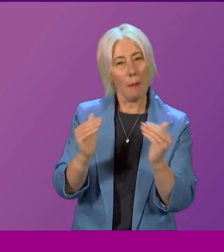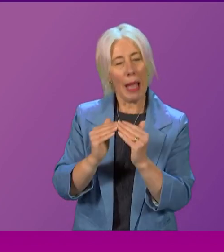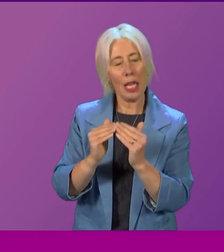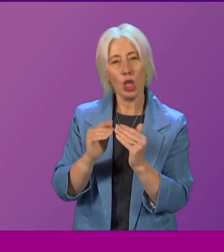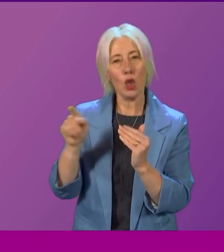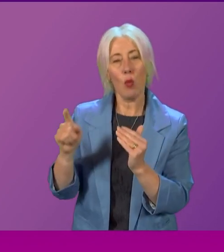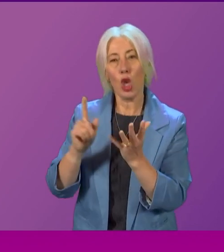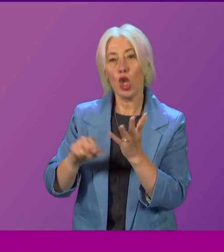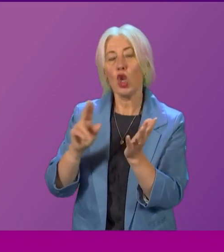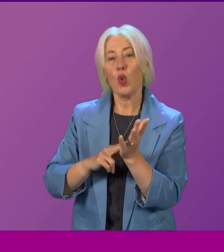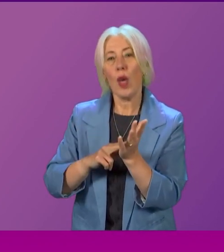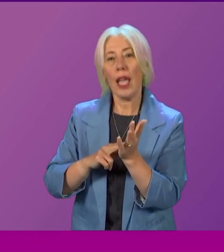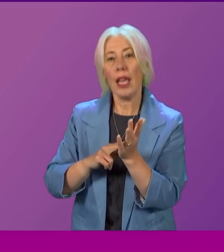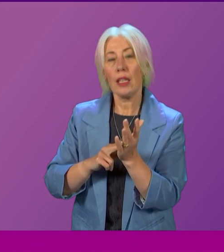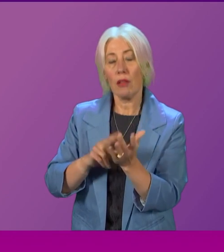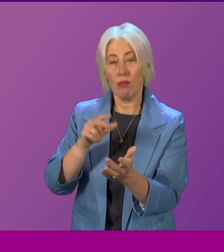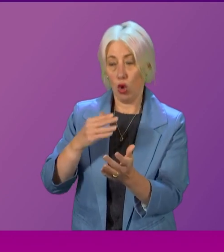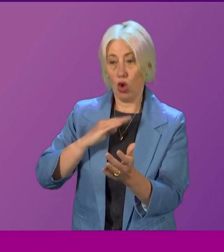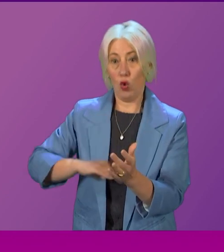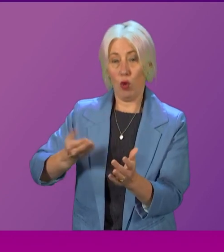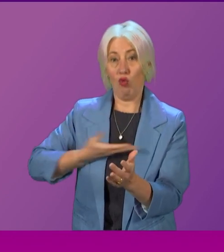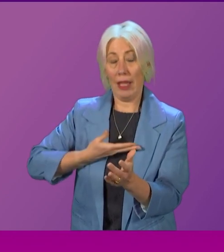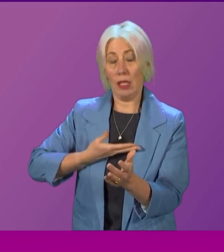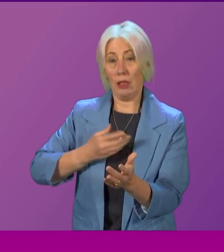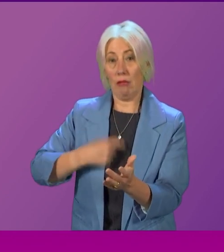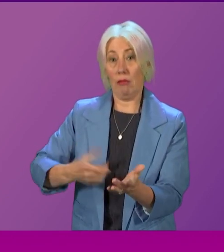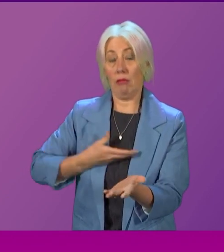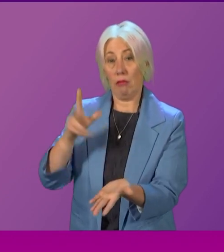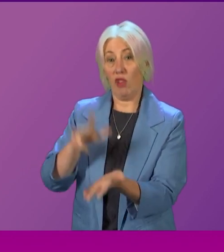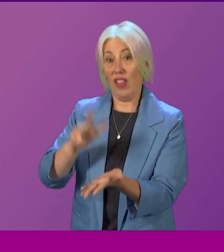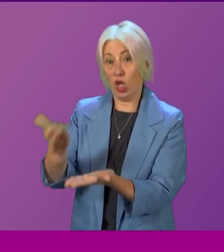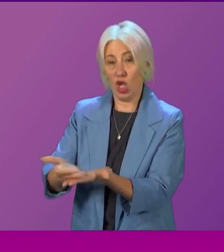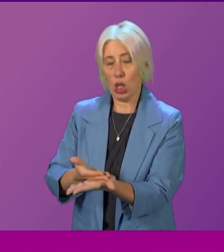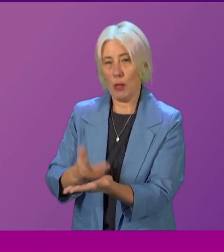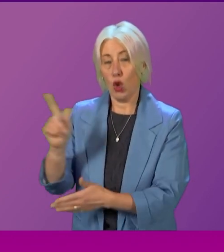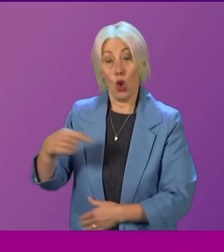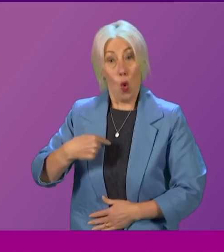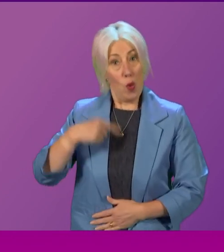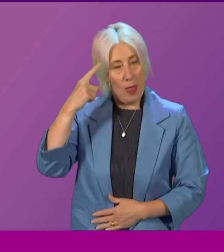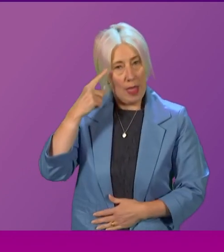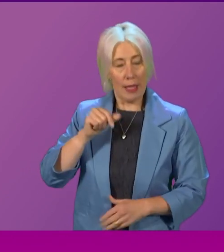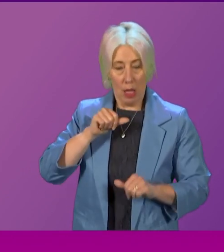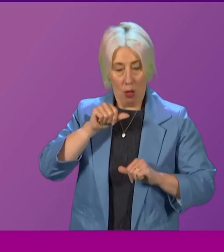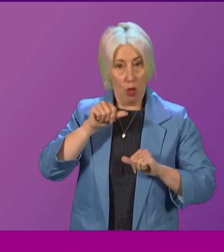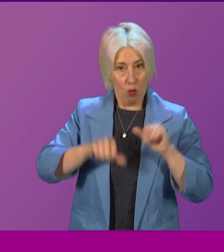the European convention on human rights. Notwithstanding that we think that the processes for sex offender notification requirements